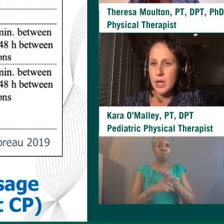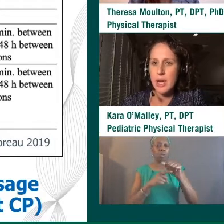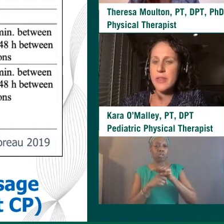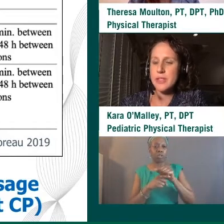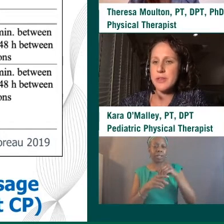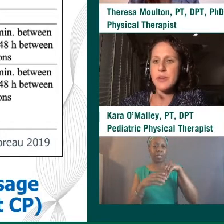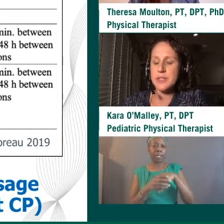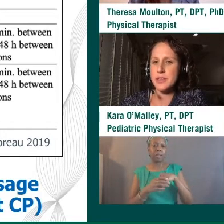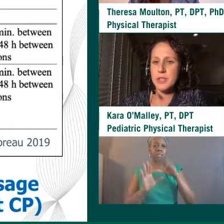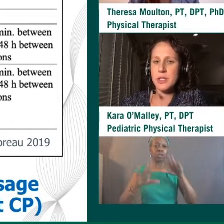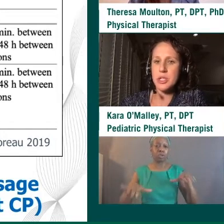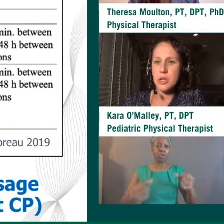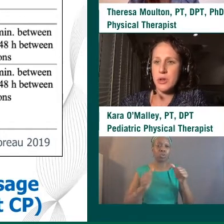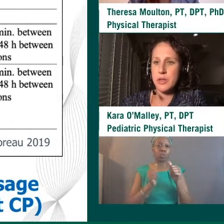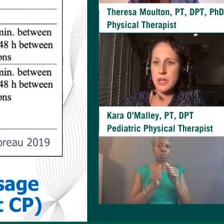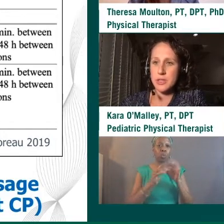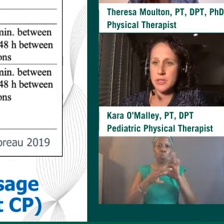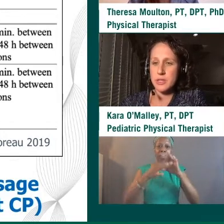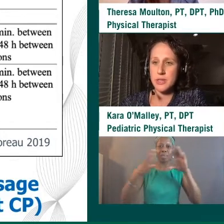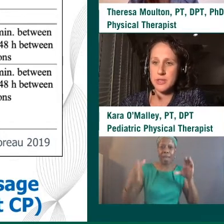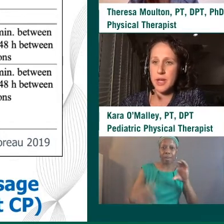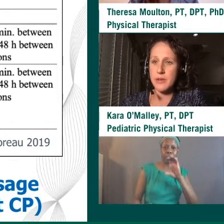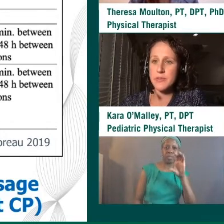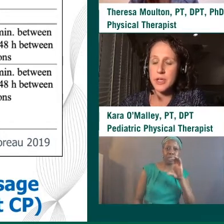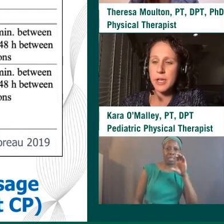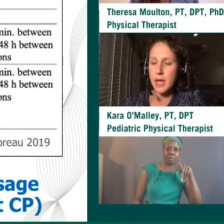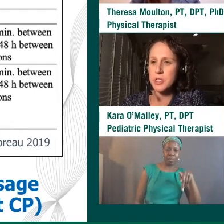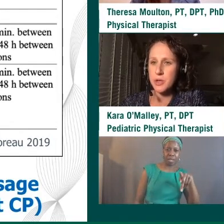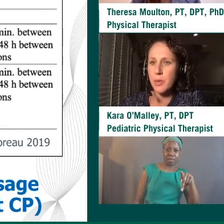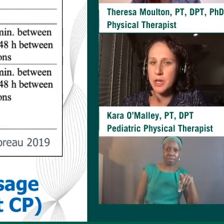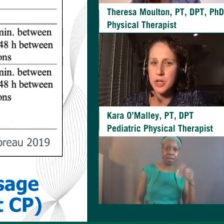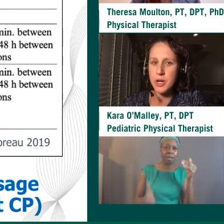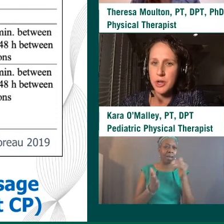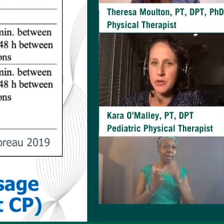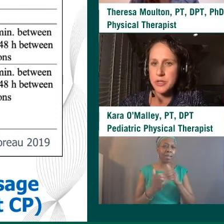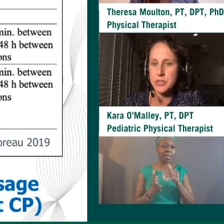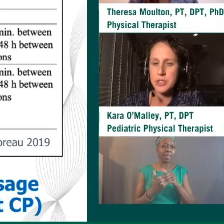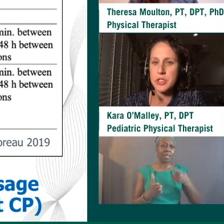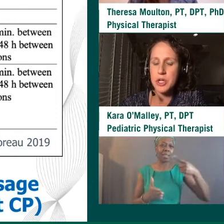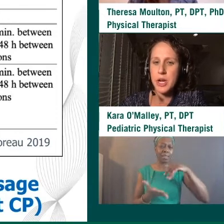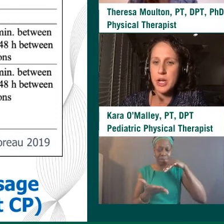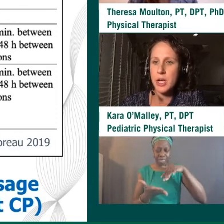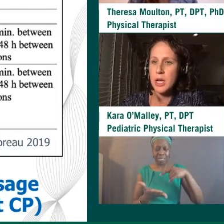And these have consistently shown that it's safe to engage in weight training or resistance training